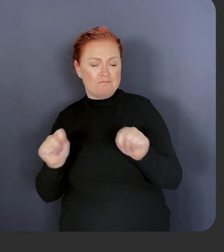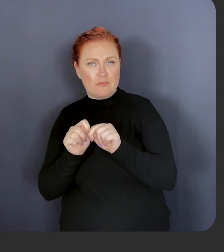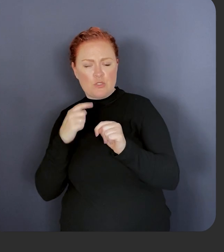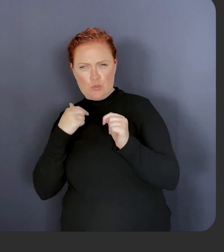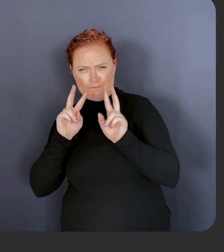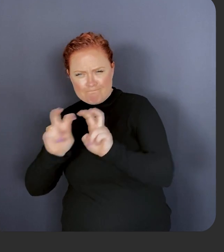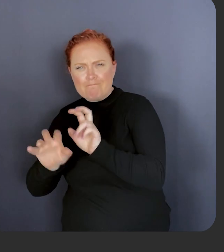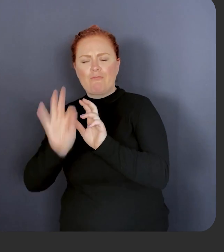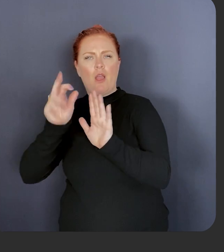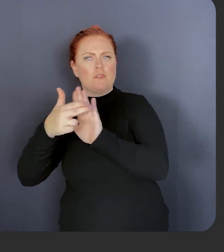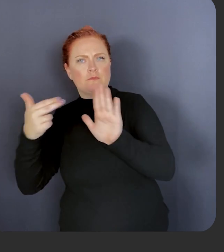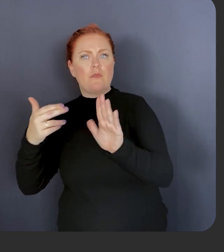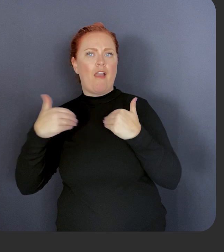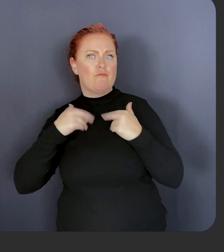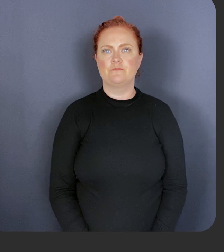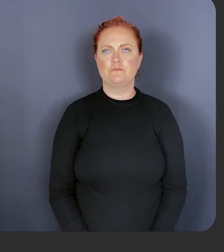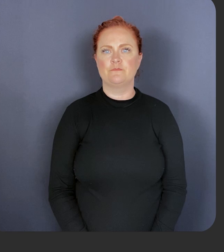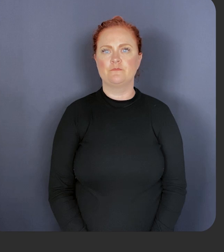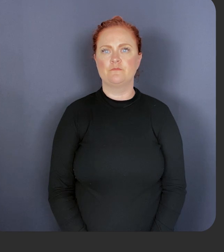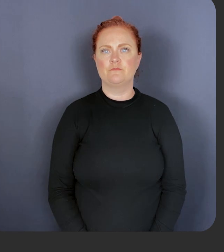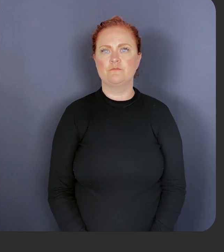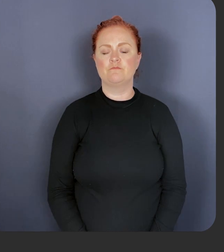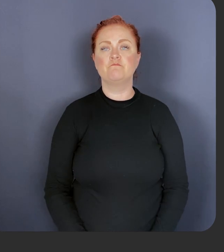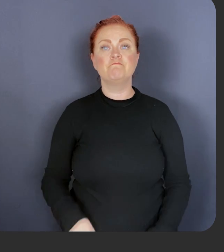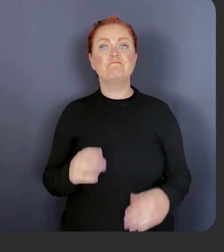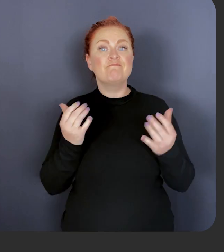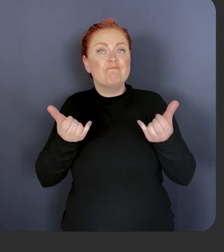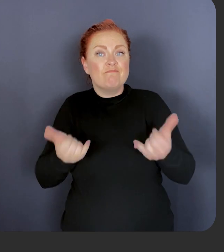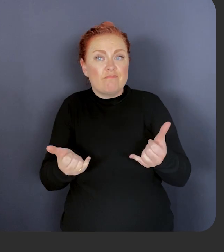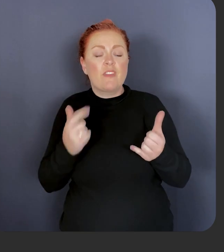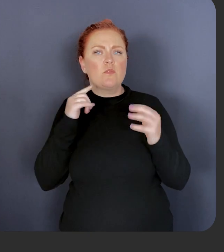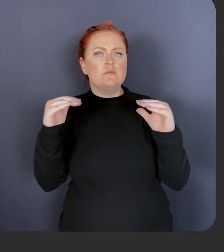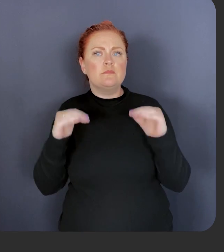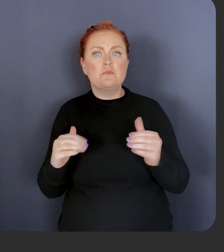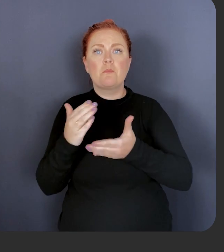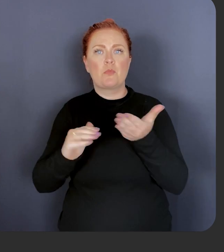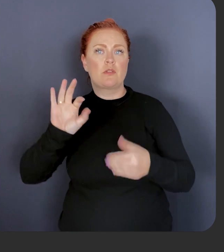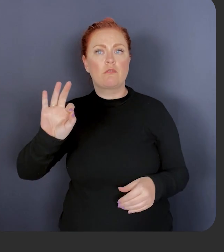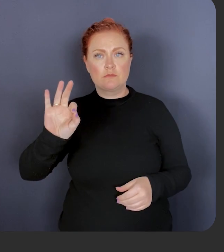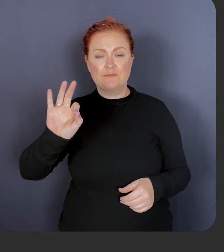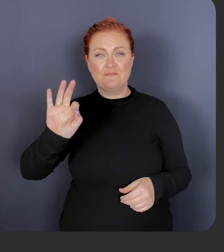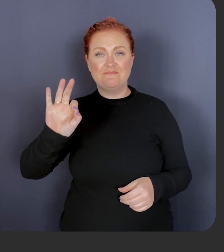to make sure that they're the most accessible possible. So now, we're going to move on to part nine, which